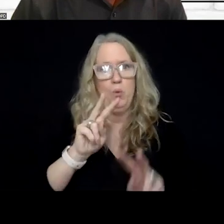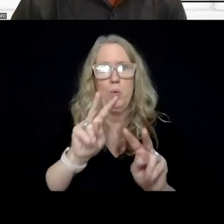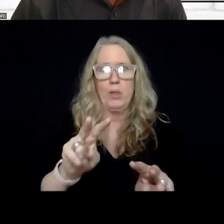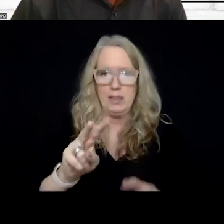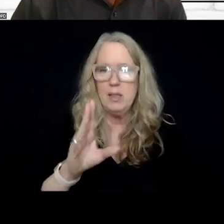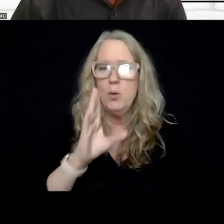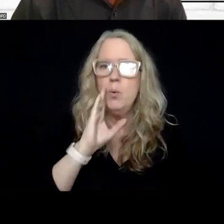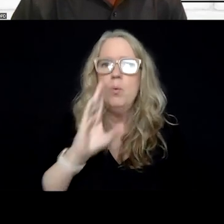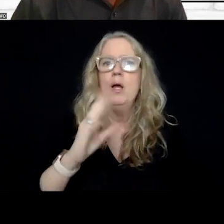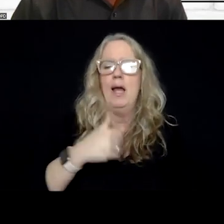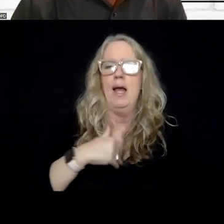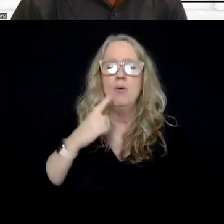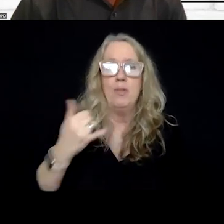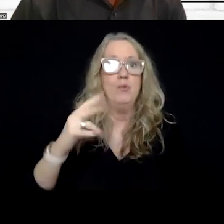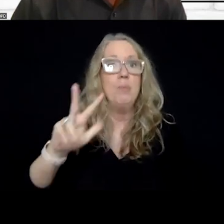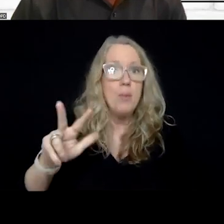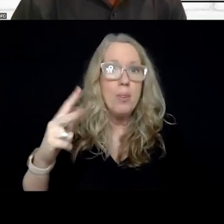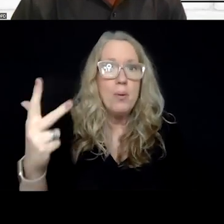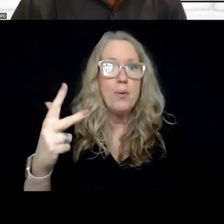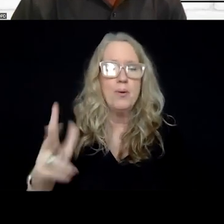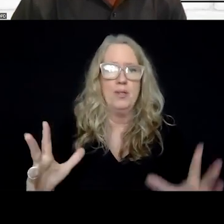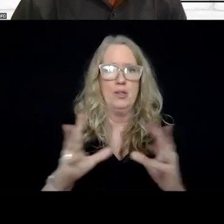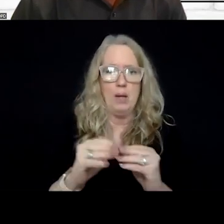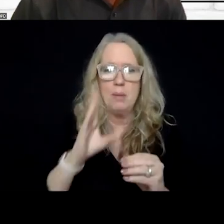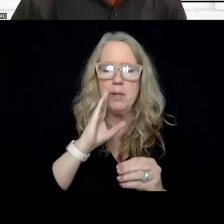THE THIRD ONE OF THESE CALL FOR PROPOSALS.